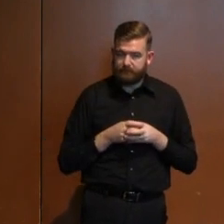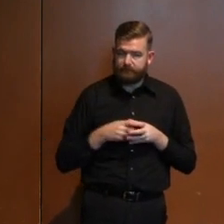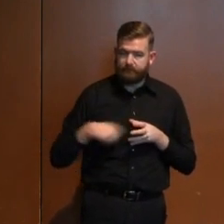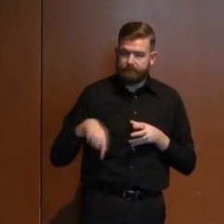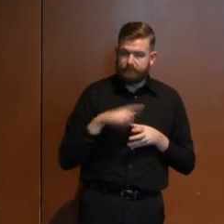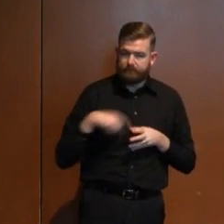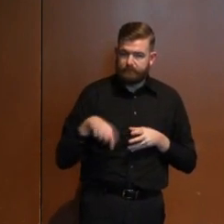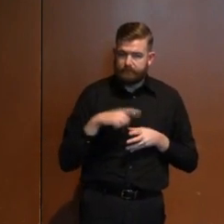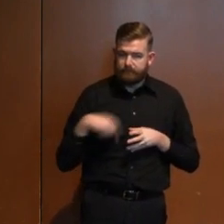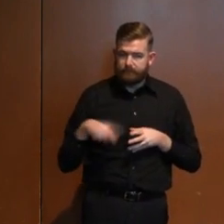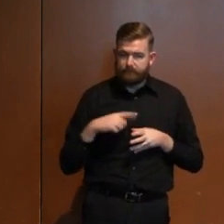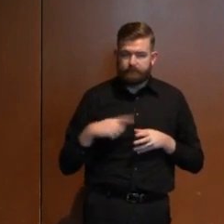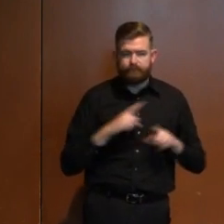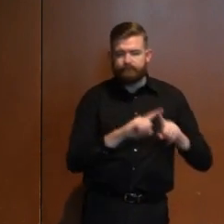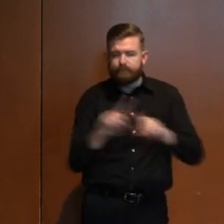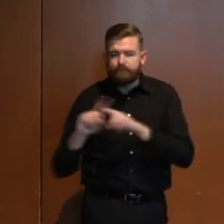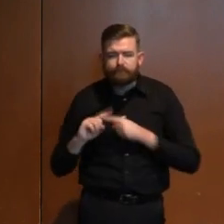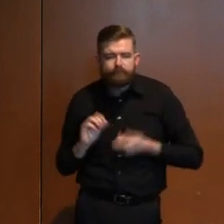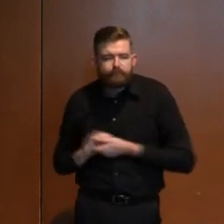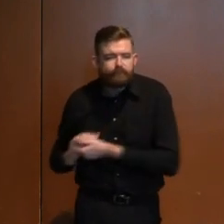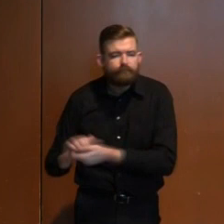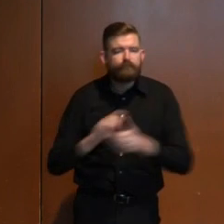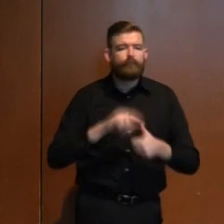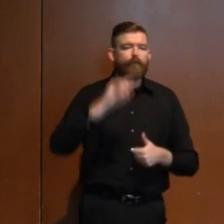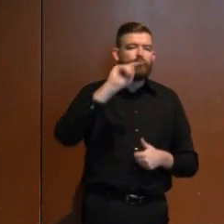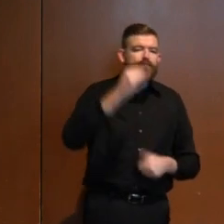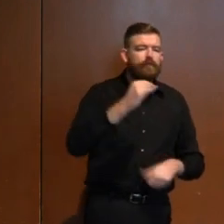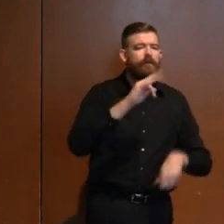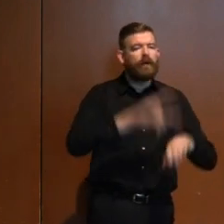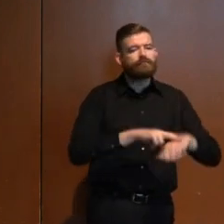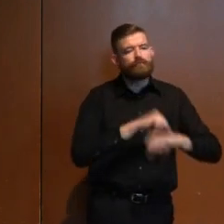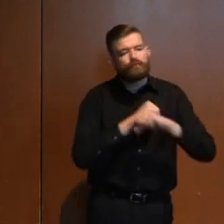WITH REGARDS TO THIS PROJECT WE'RE CALLING THIS HOSPITAL MEMBERS OF DEPARTMENT OF